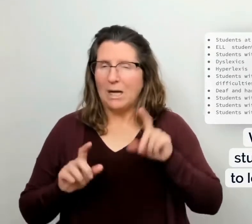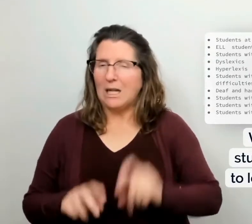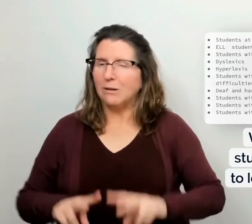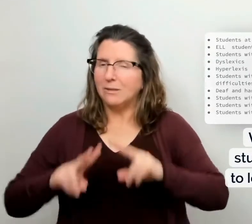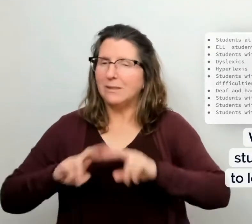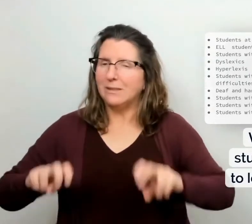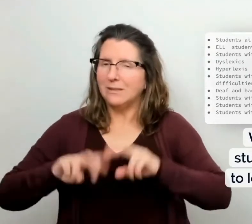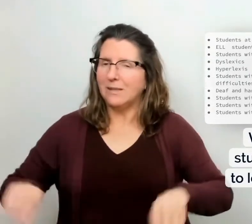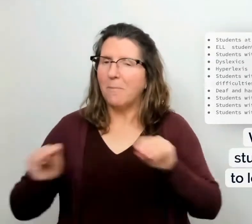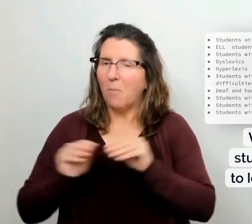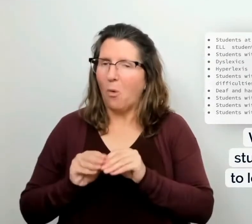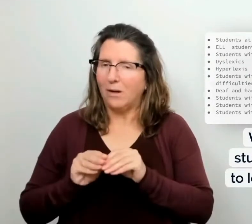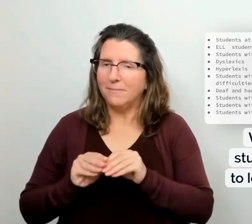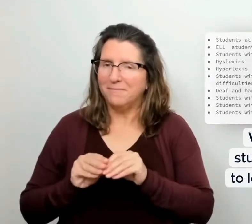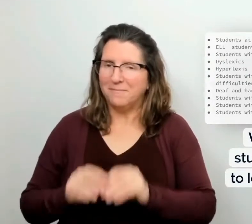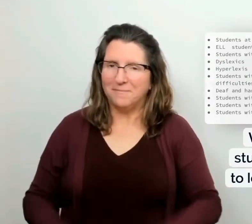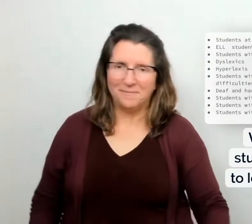We'll give these questions some thought.